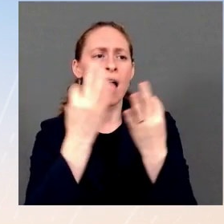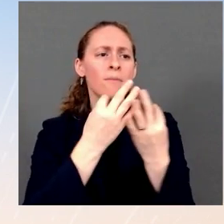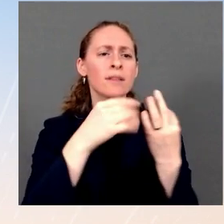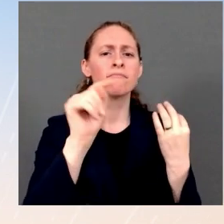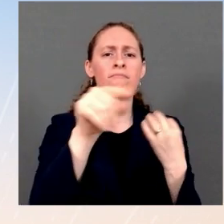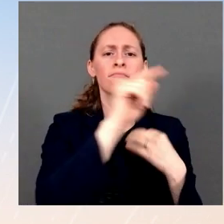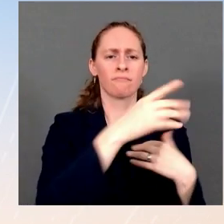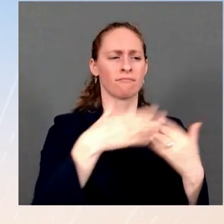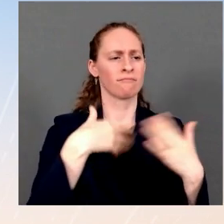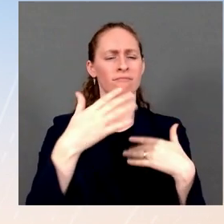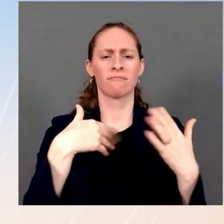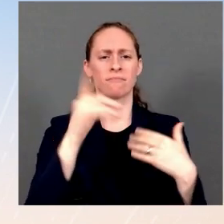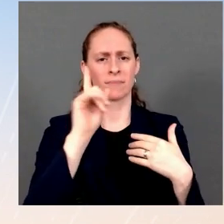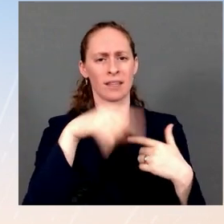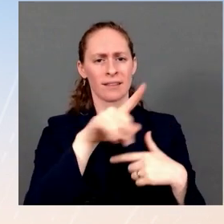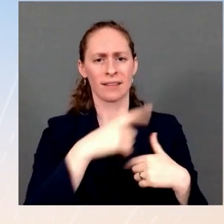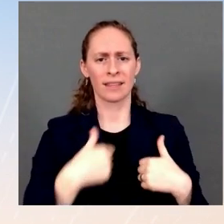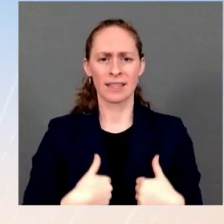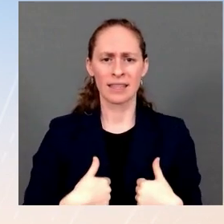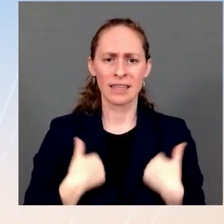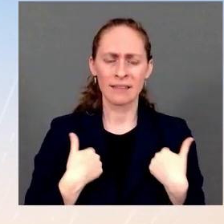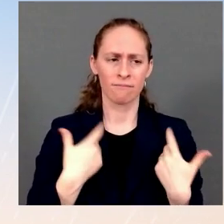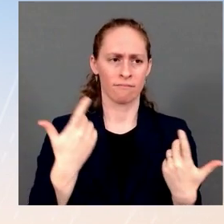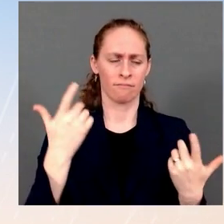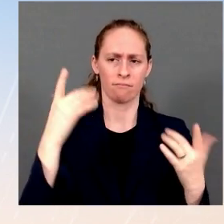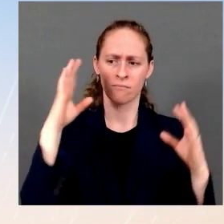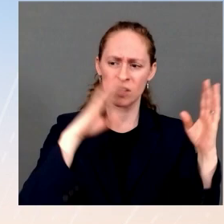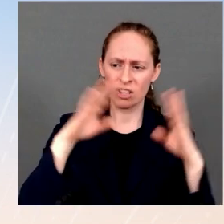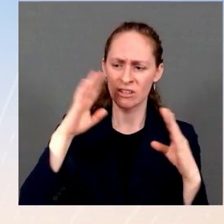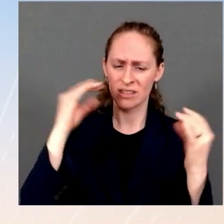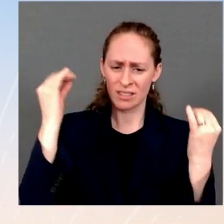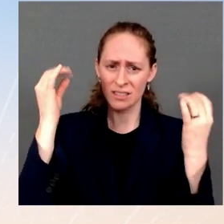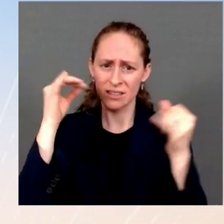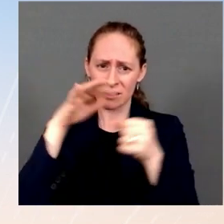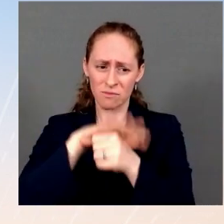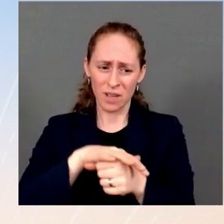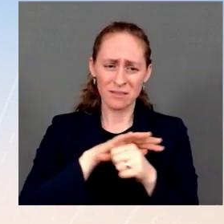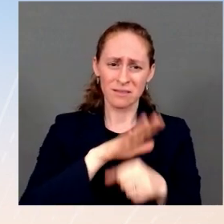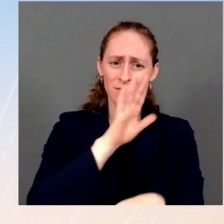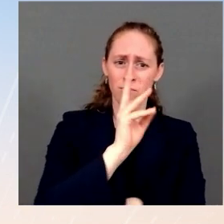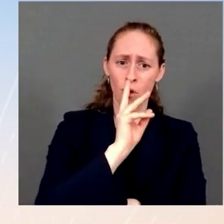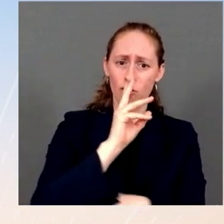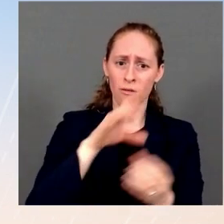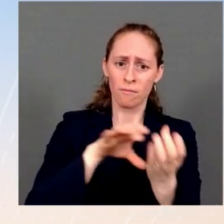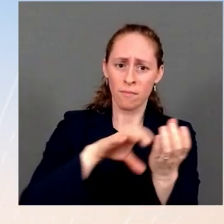That's why today we're announcing the Biden-Harris Lead Pipe and Paint Action Plan --